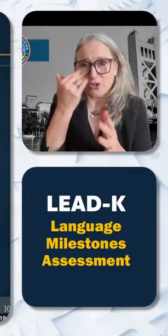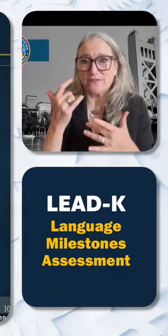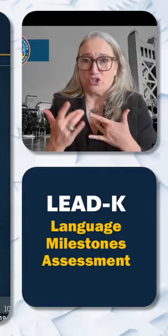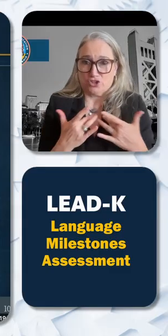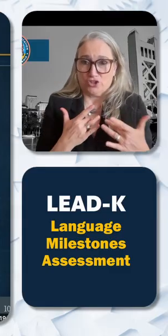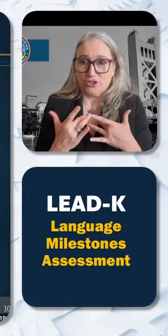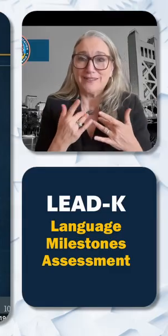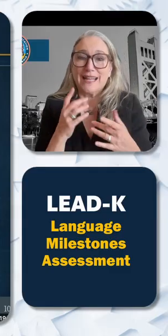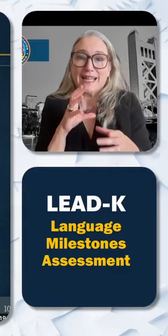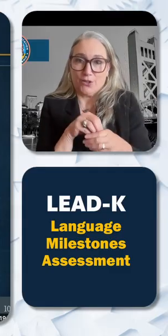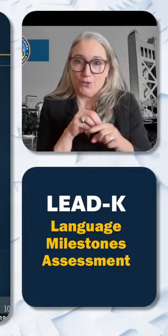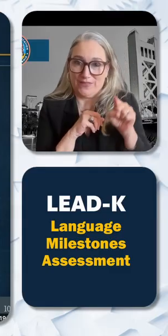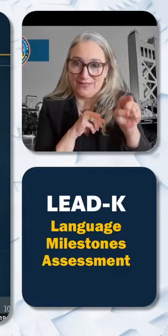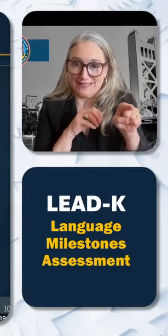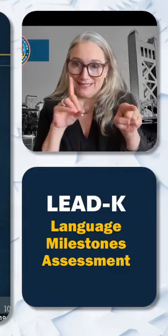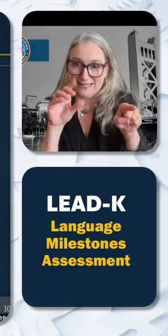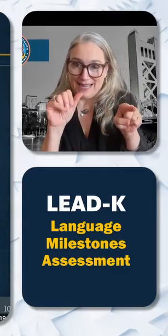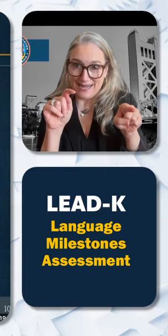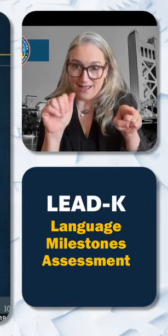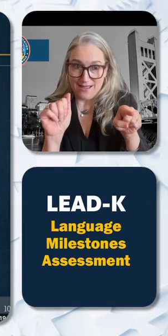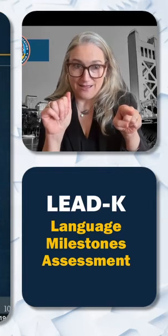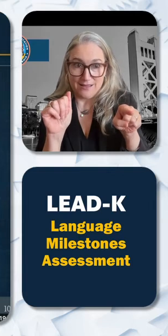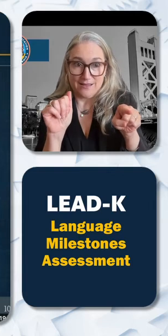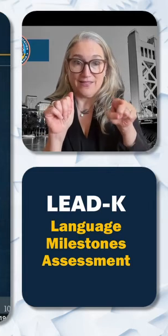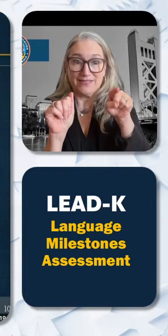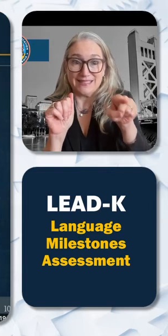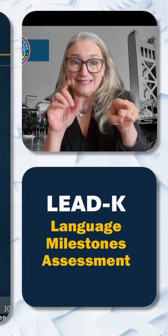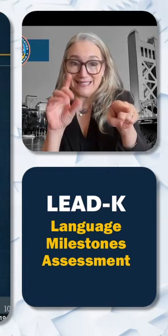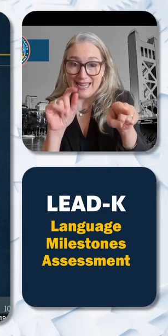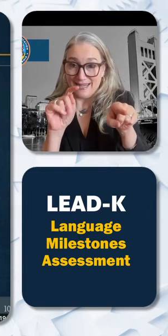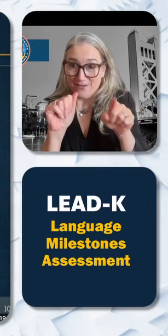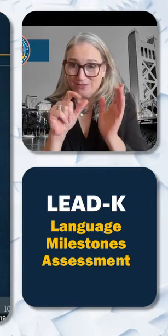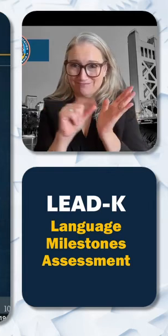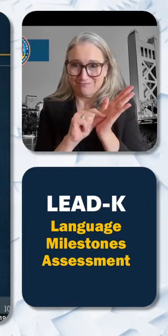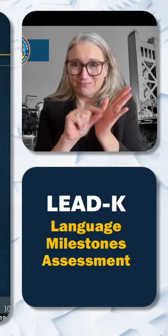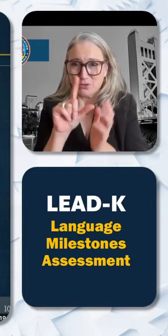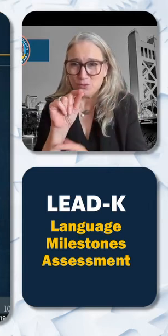The LEAD-K campaign started because of a lot of concerns with the data listed